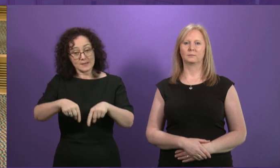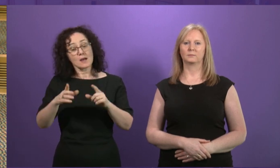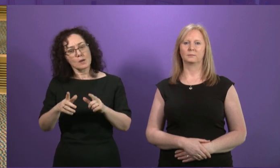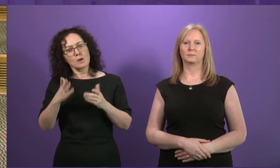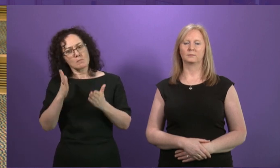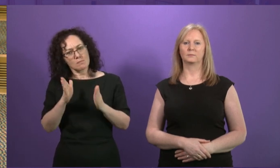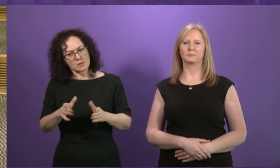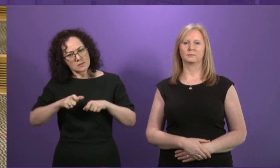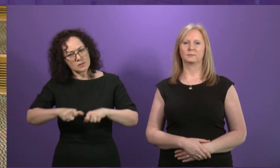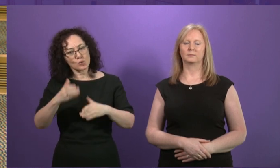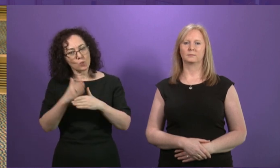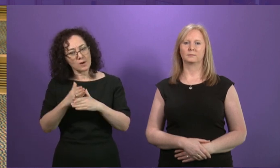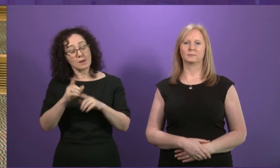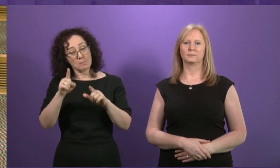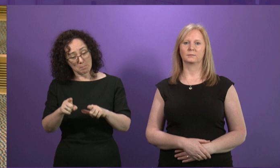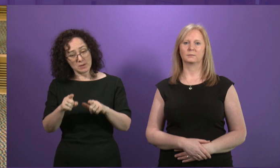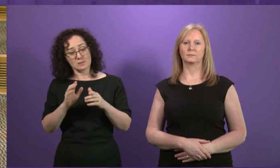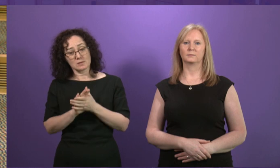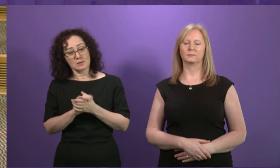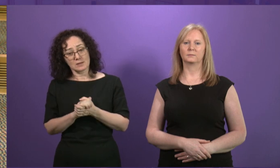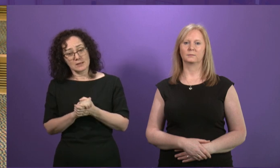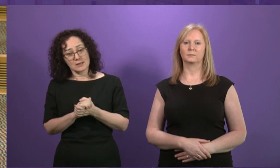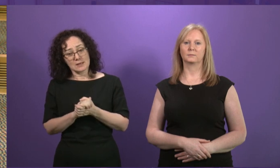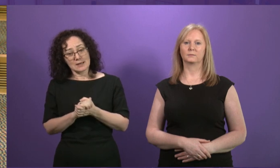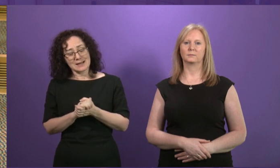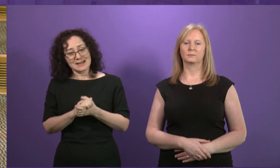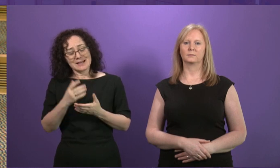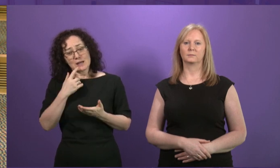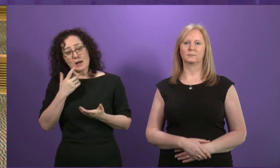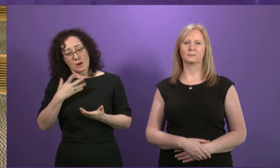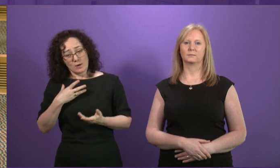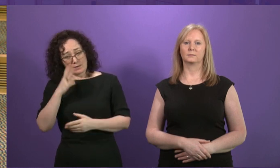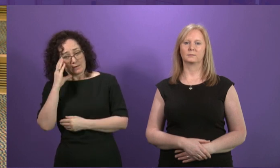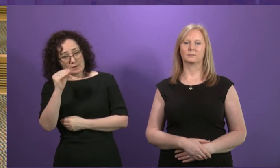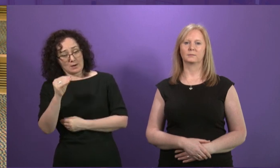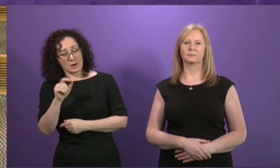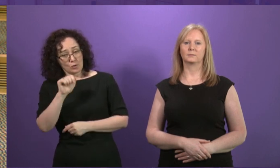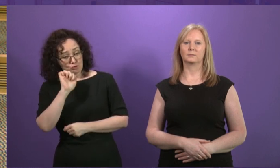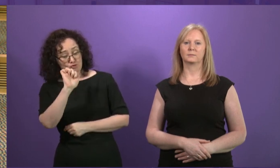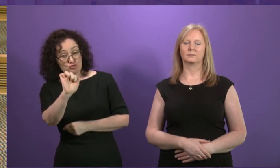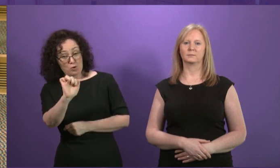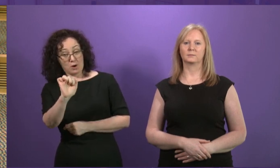In the interests of balance, I will quote the 2016 Liberal Democrat manifesto. The party